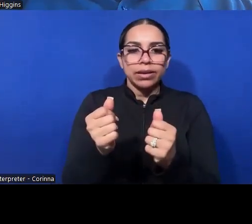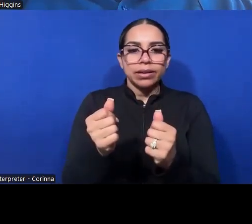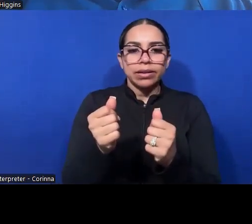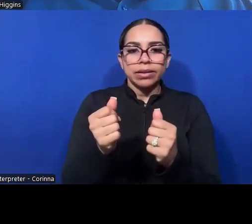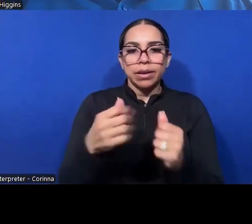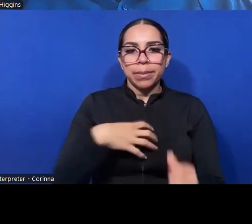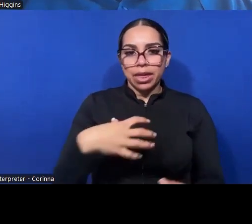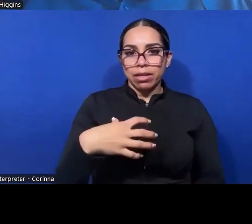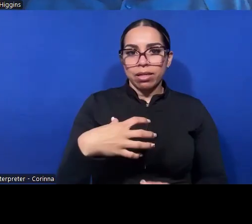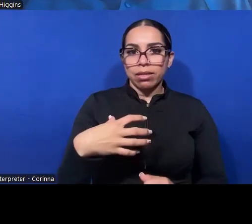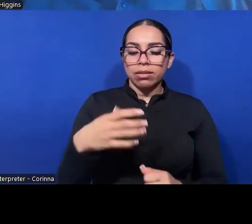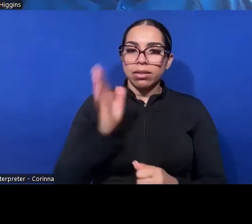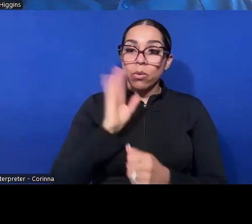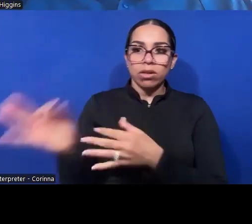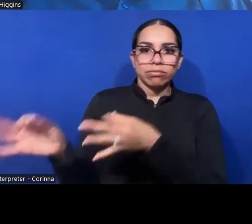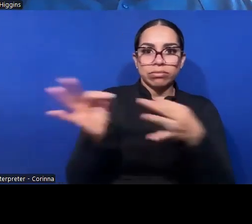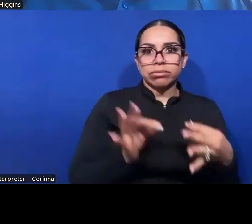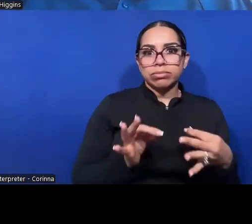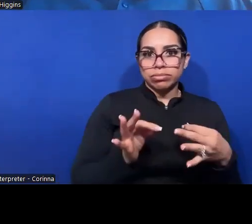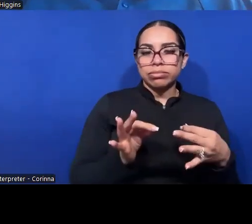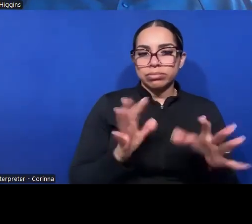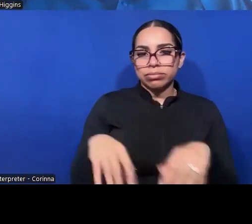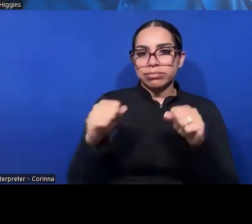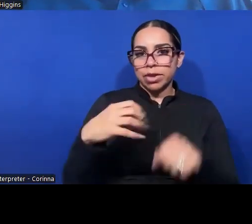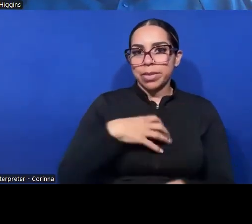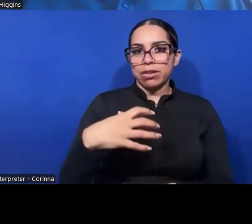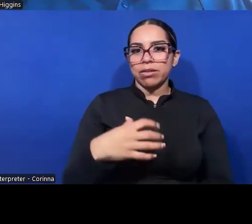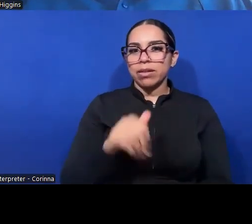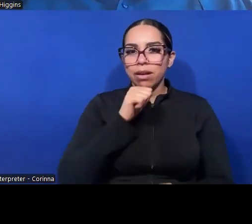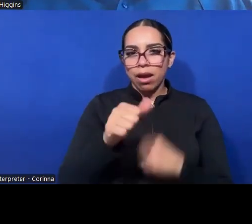sooner than later. Next slide please.